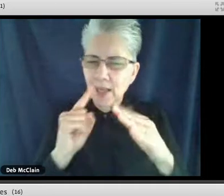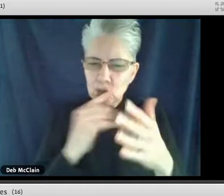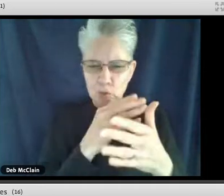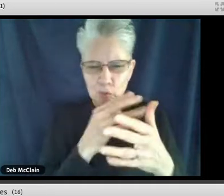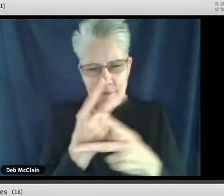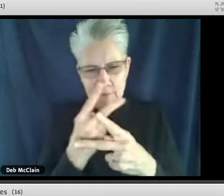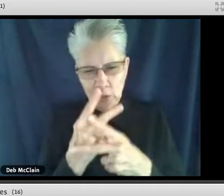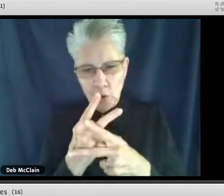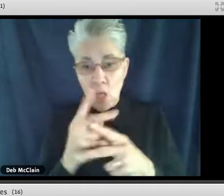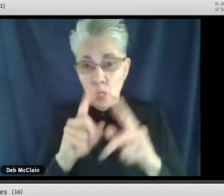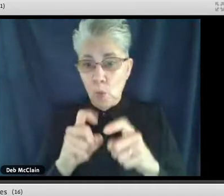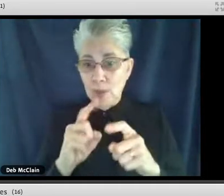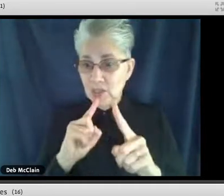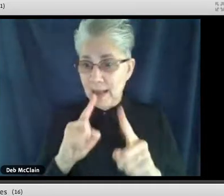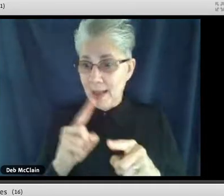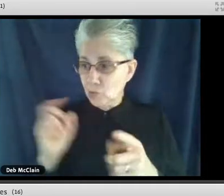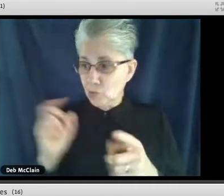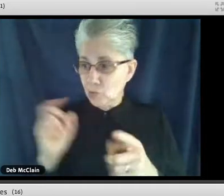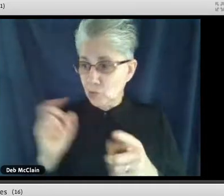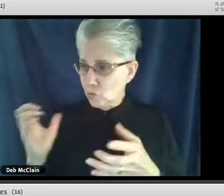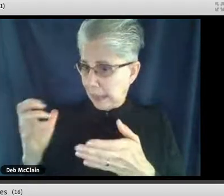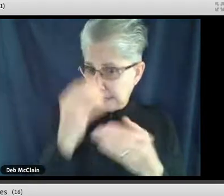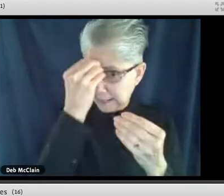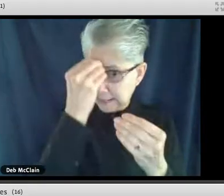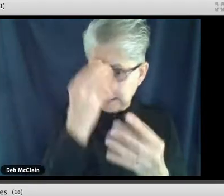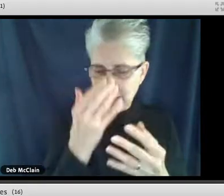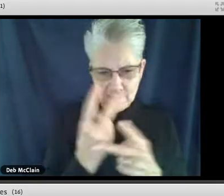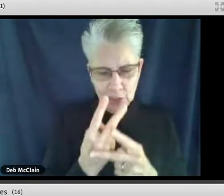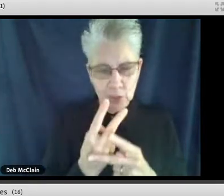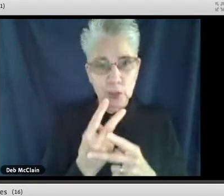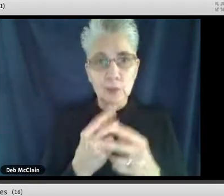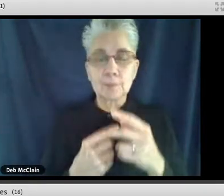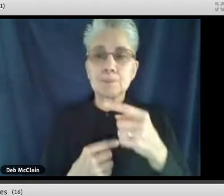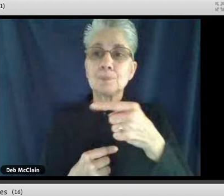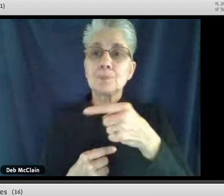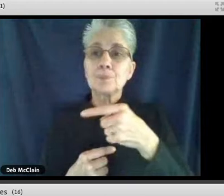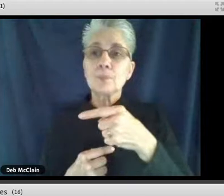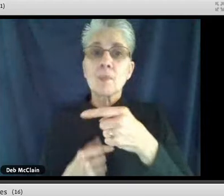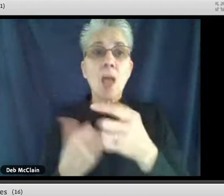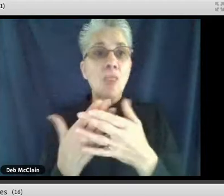that you have with your study. The next thing you might want to consider...This is Miro.